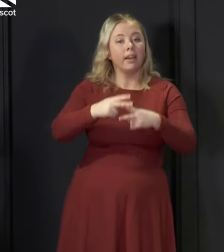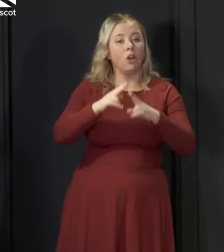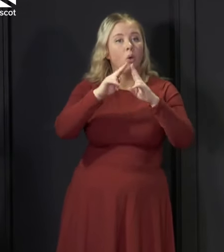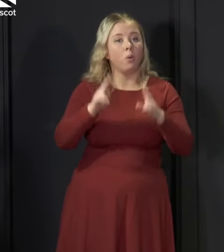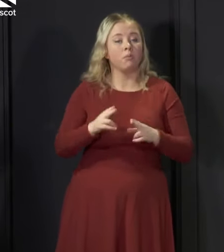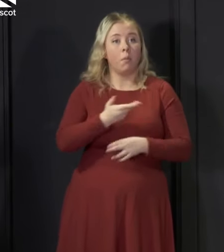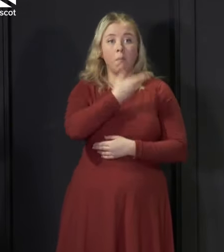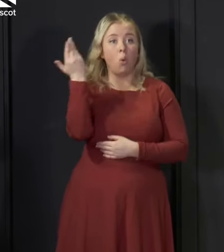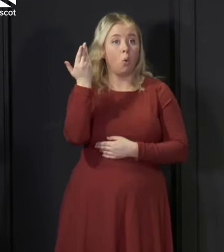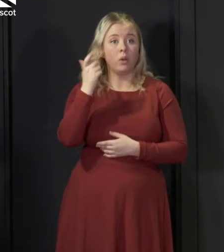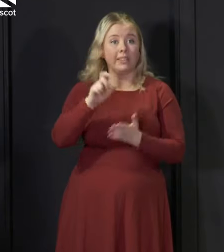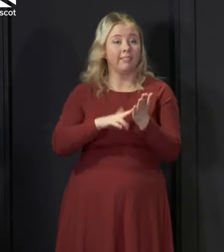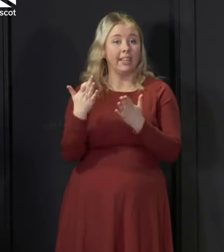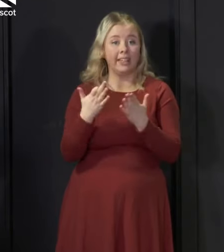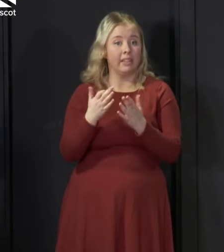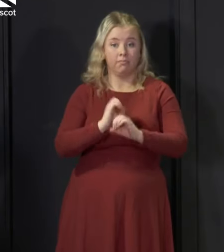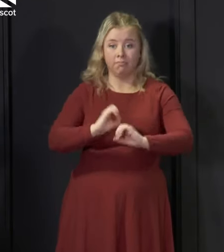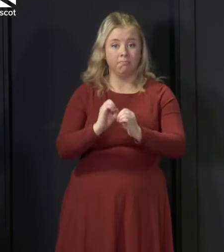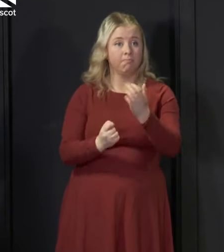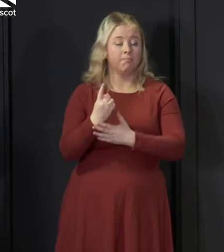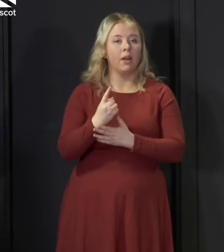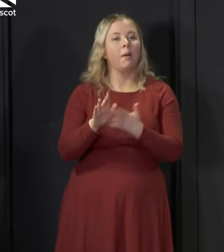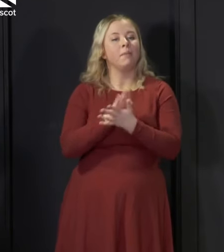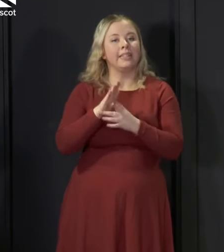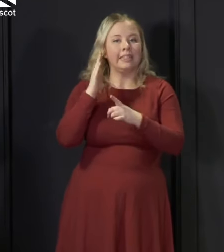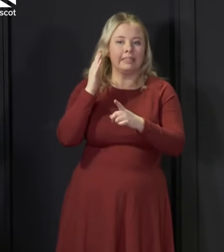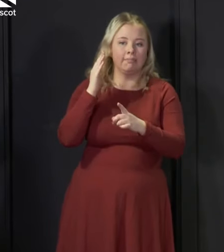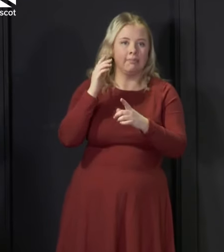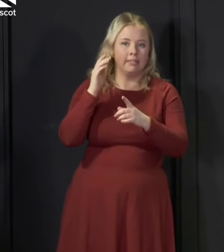virus, and therefore a key focus locally of health protection teams is to try and keep